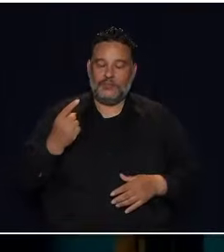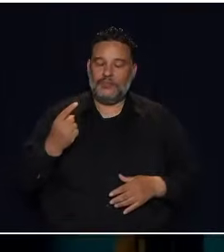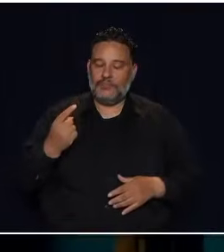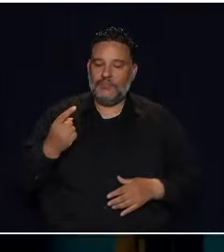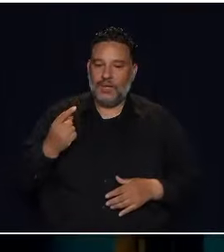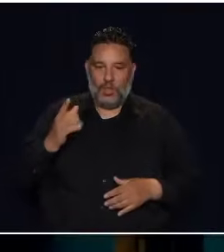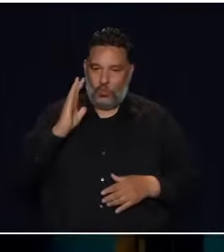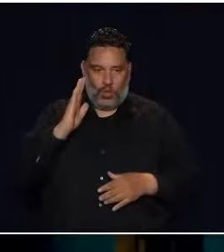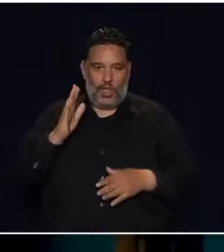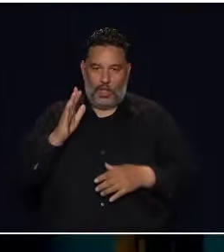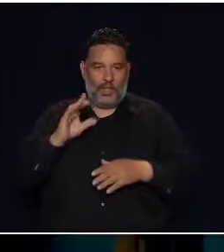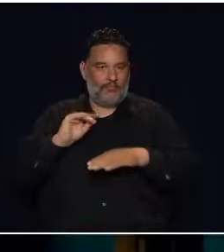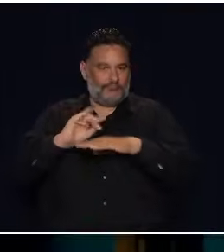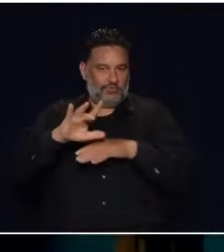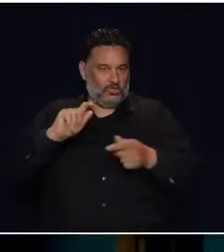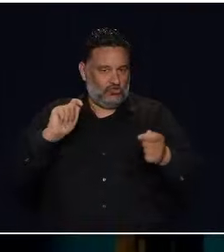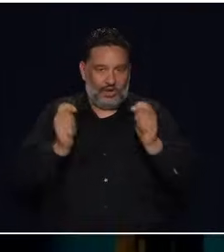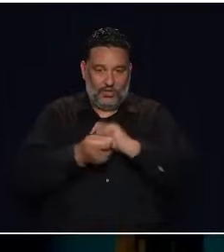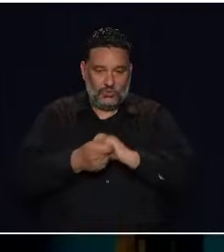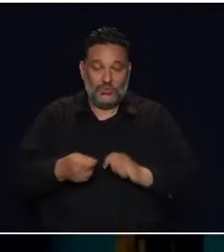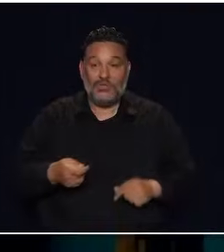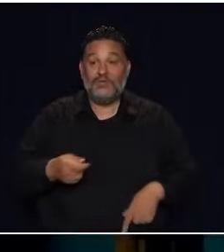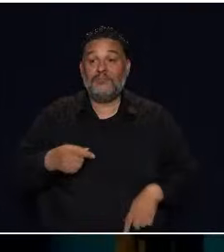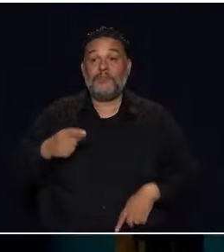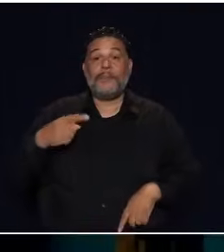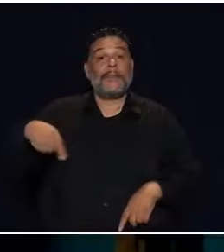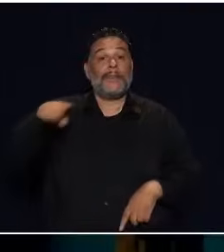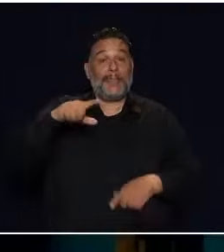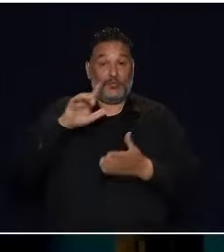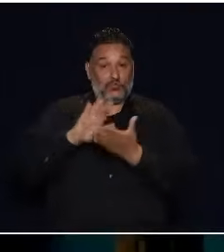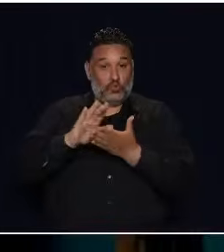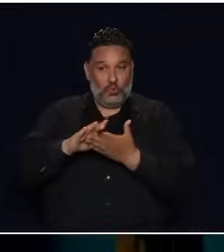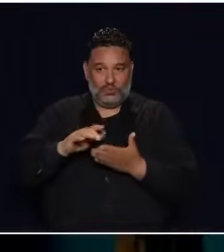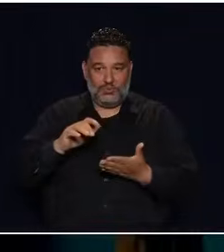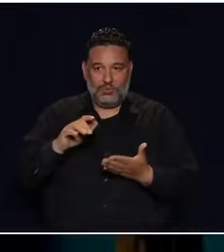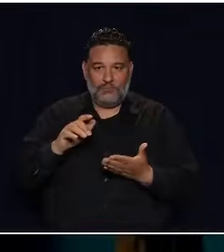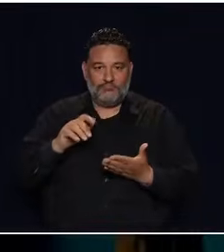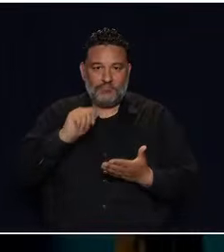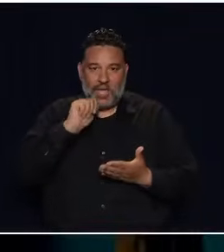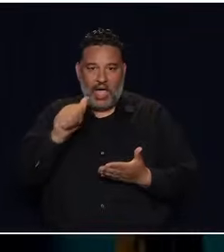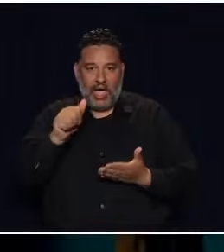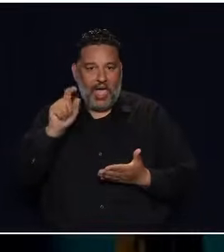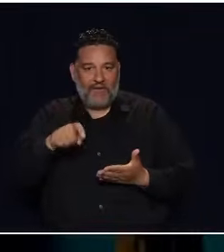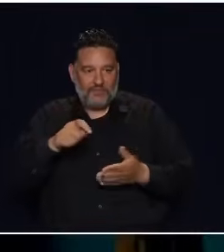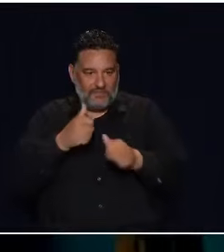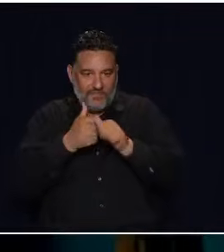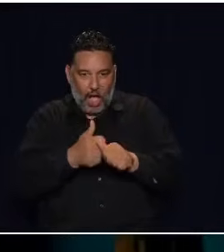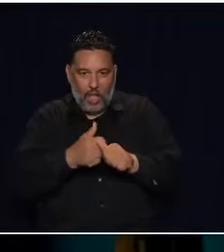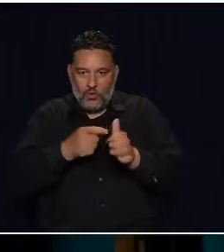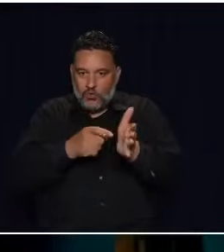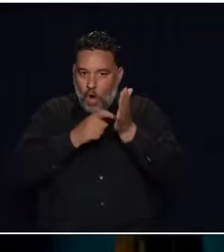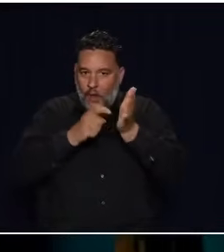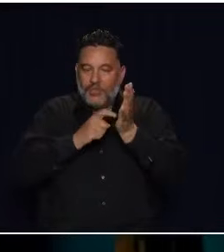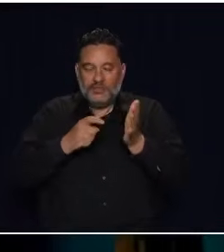COMMUNITIES IS SOMETHING THAT IS GOING TO BRING CHANGE TO THAT